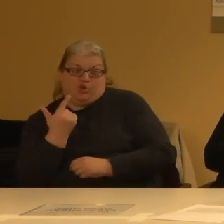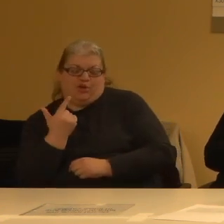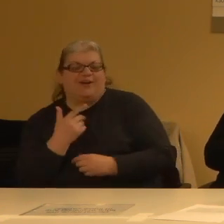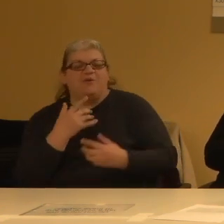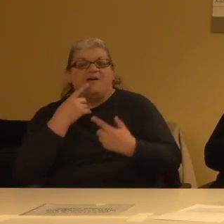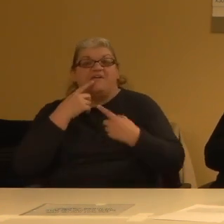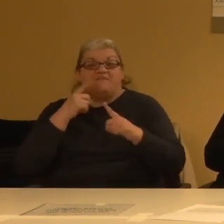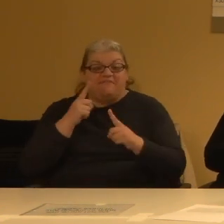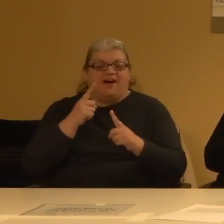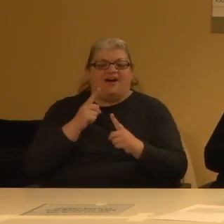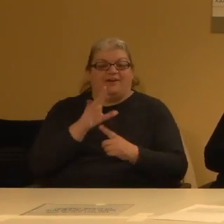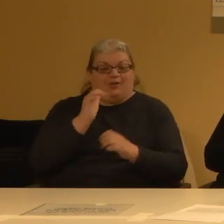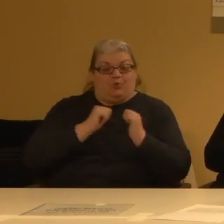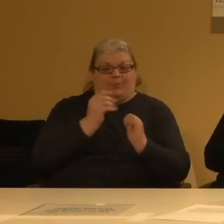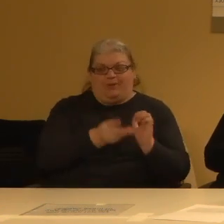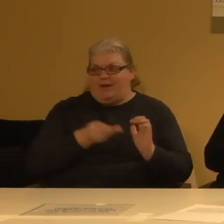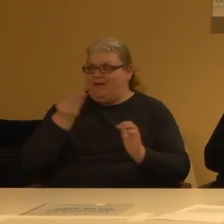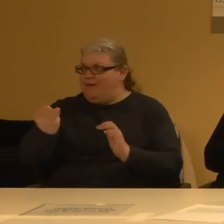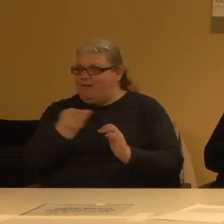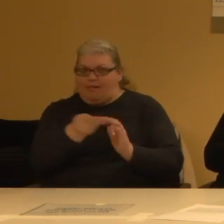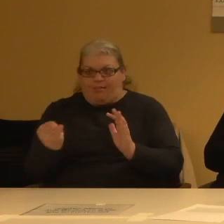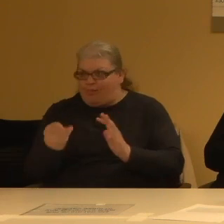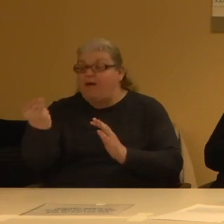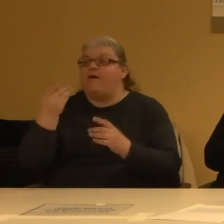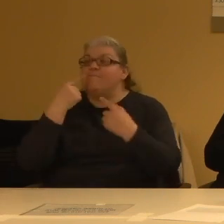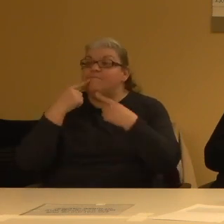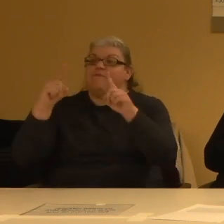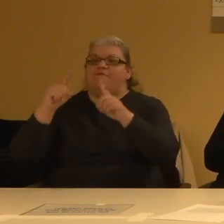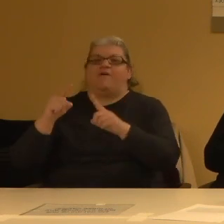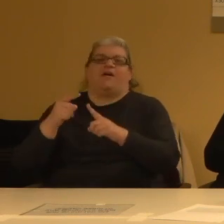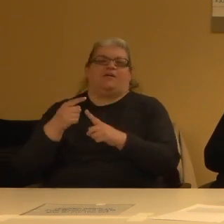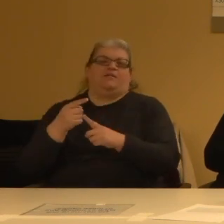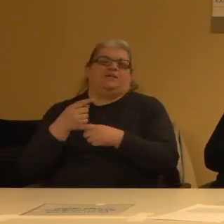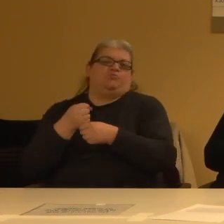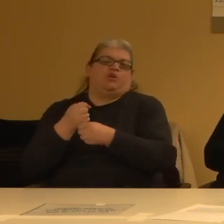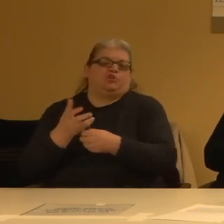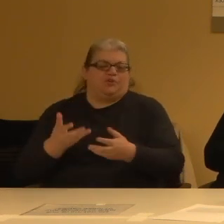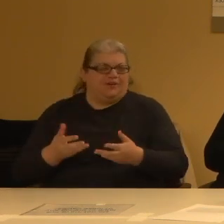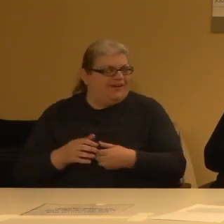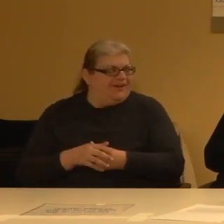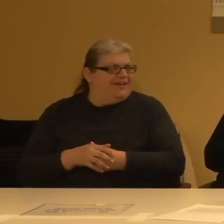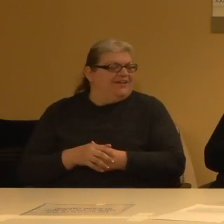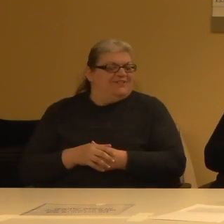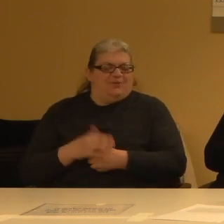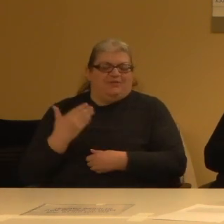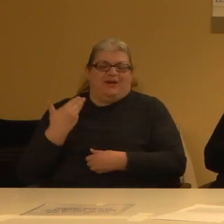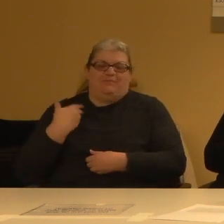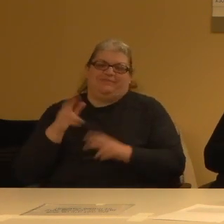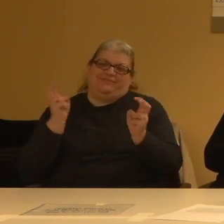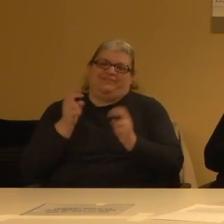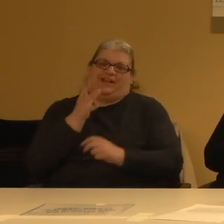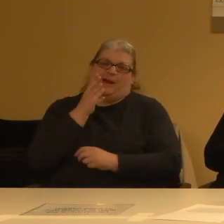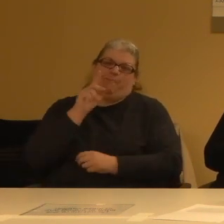Oh, I have all kinds of portmanteaus for dramaturge. Just know, you're gonna hear a lot of 'em over the course of this conversation.